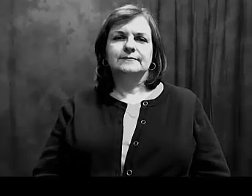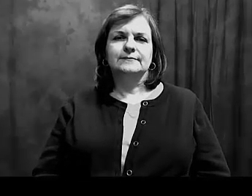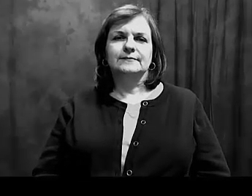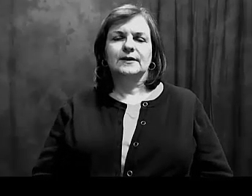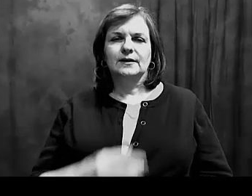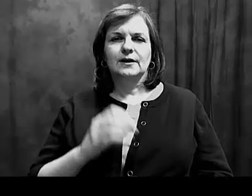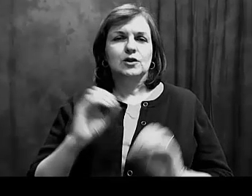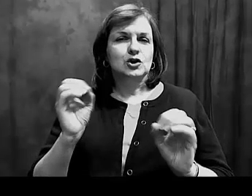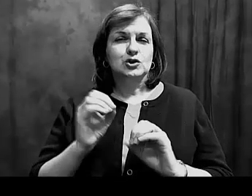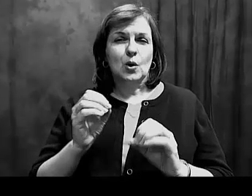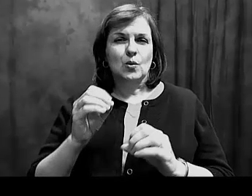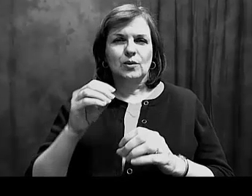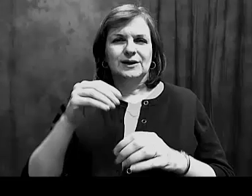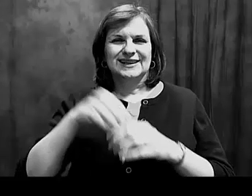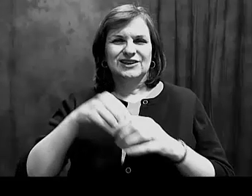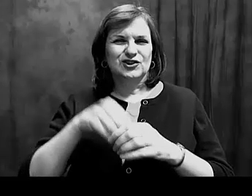so it has no internal cavity